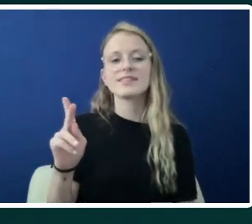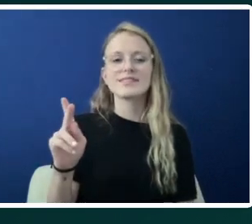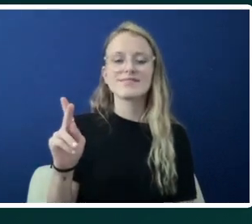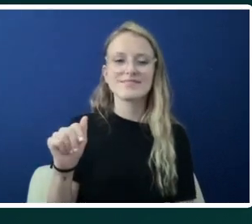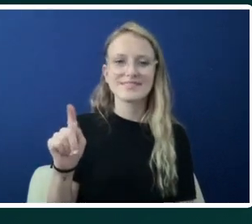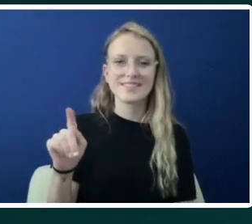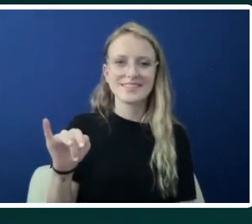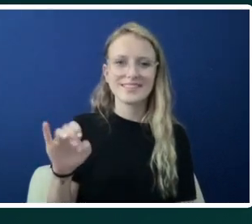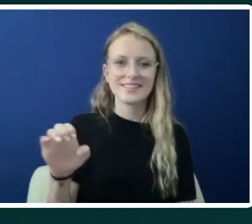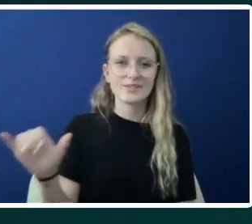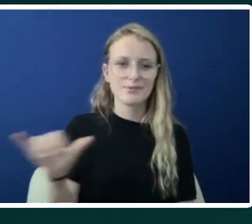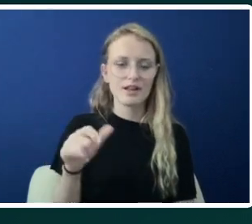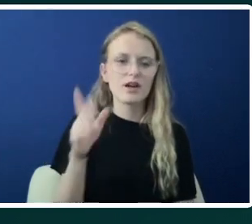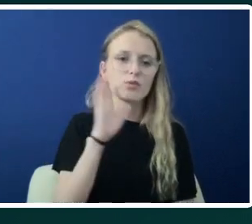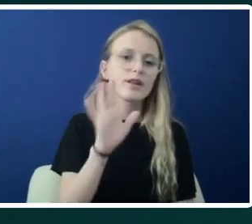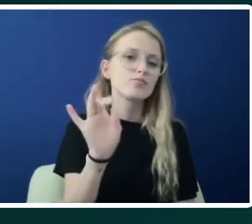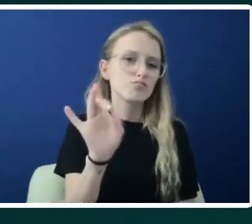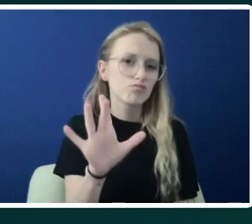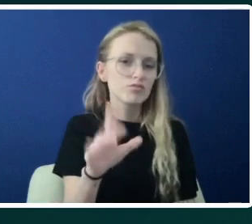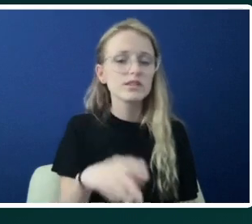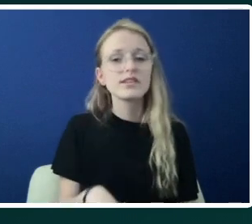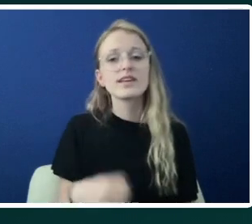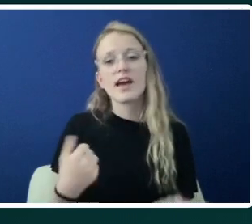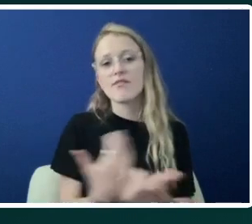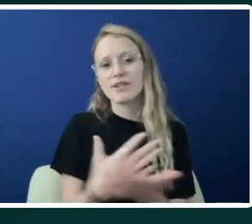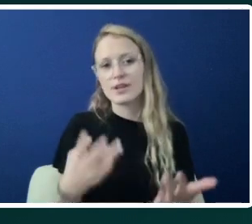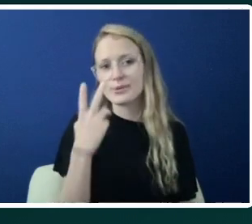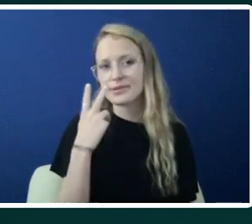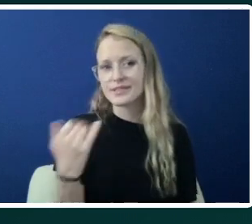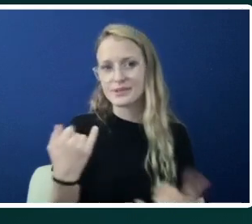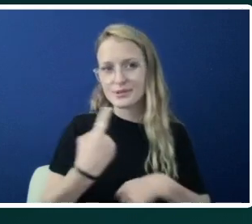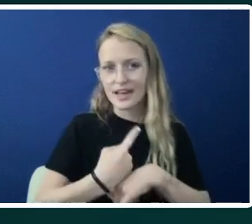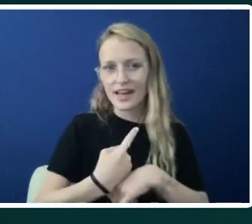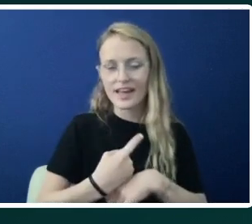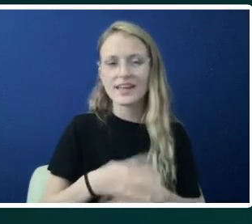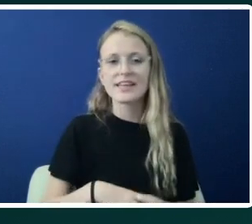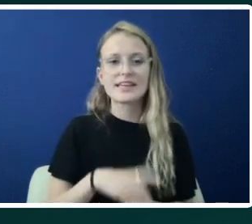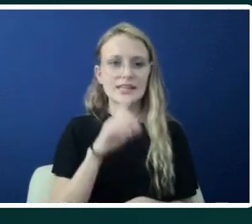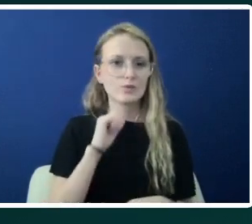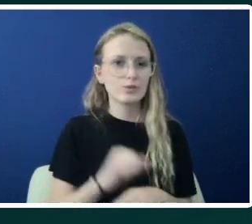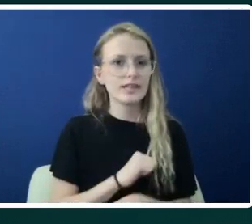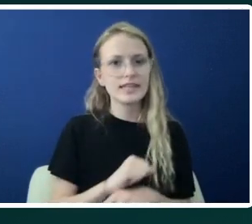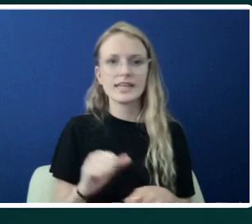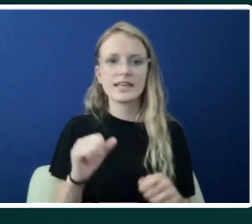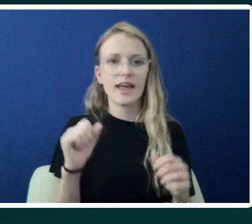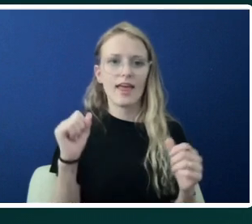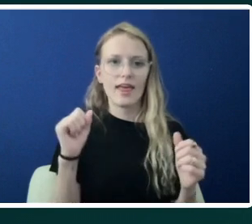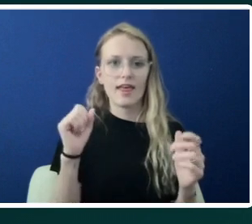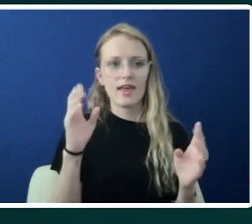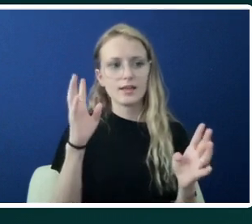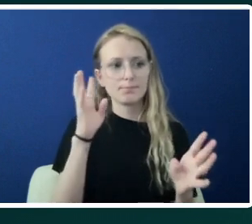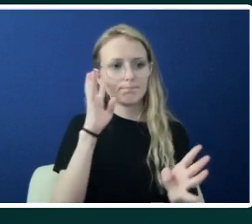what you're seeing today is a manifestation across geographies in this country of the